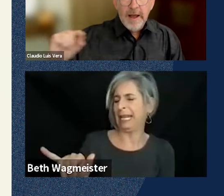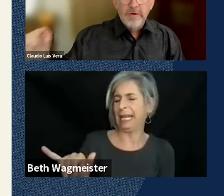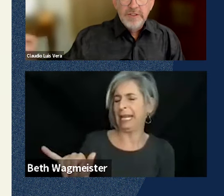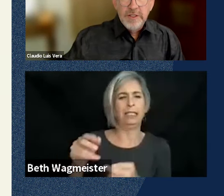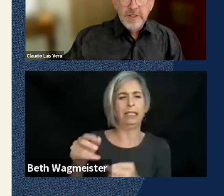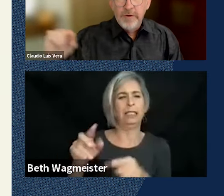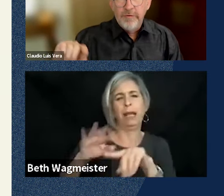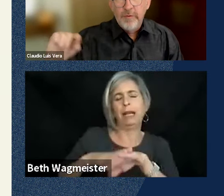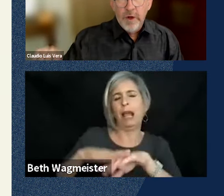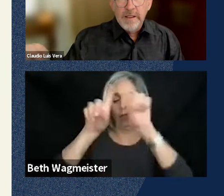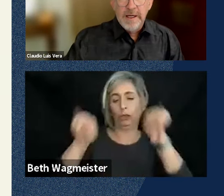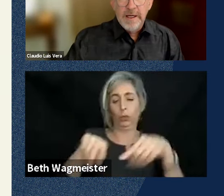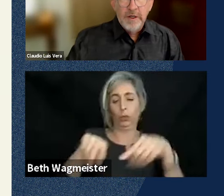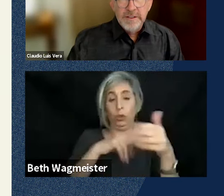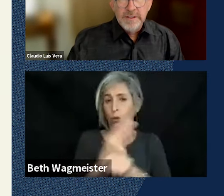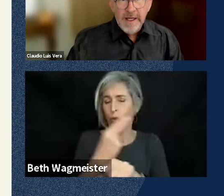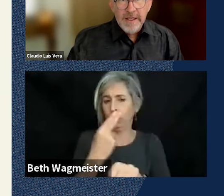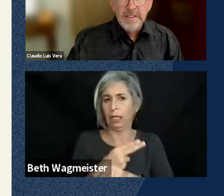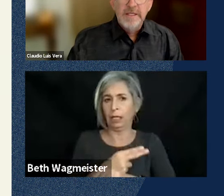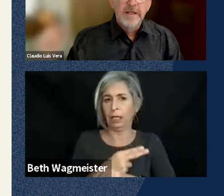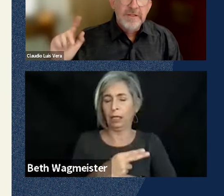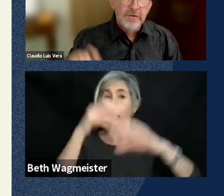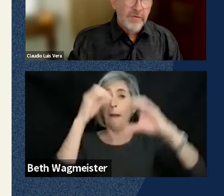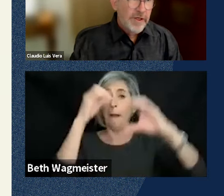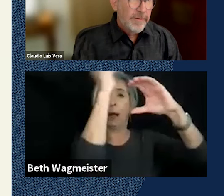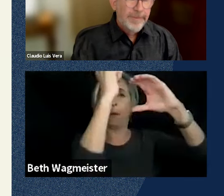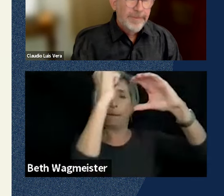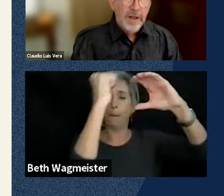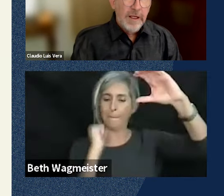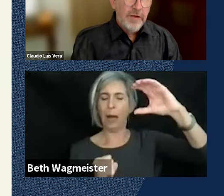And that would jump you from one landmark to the next in a screen reader.